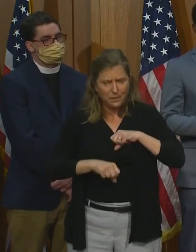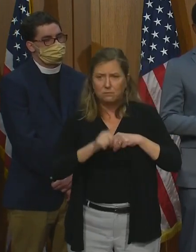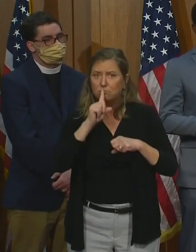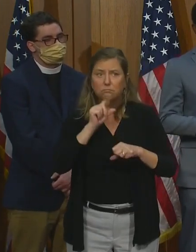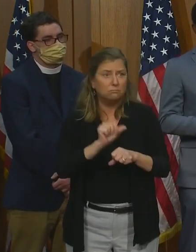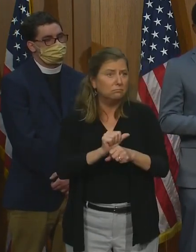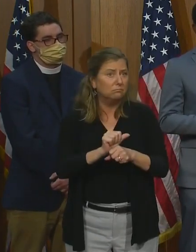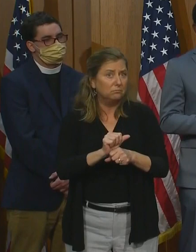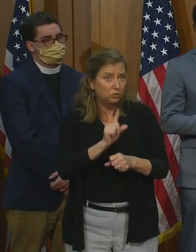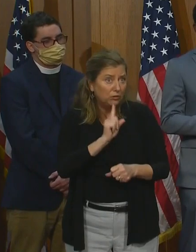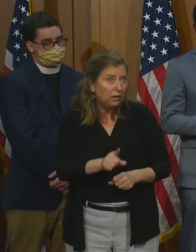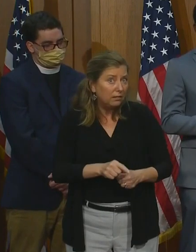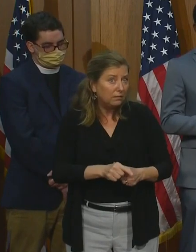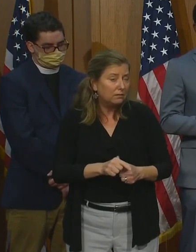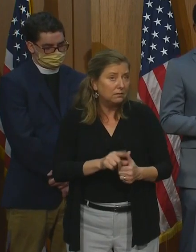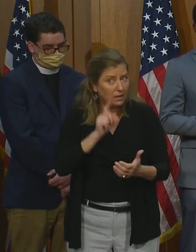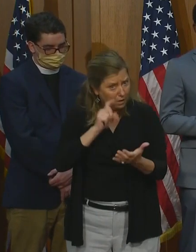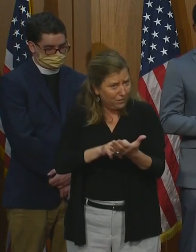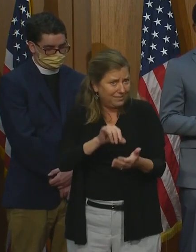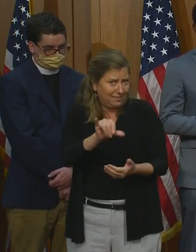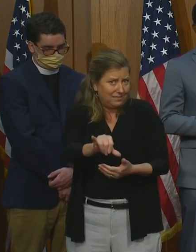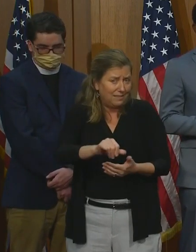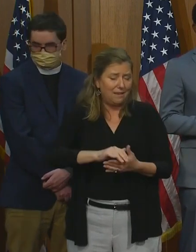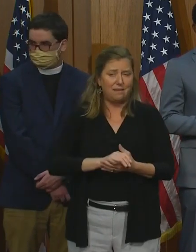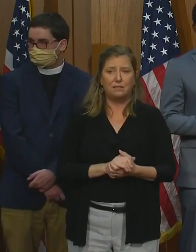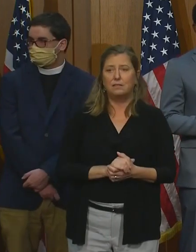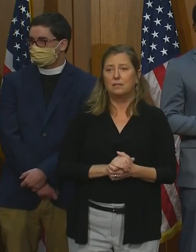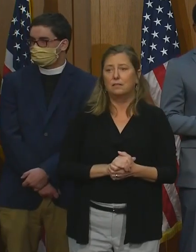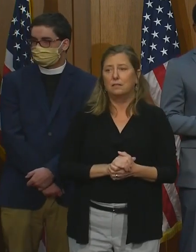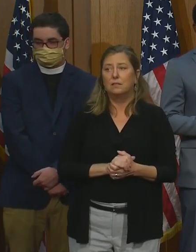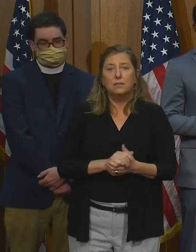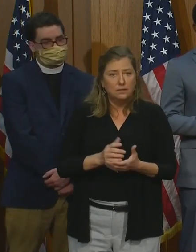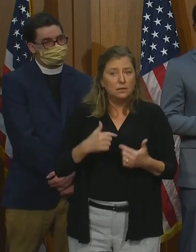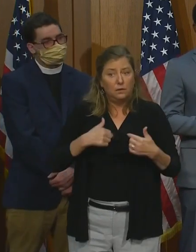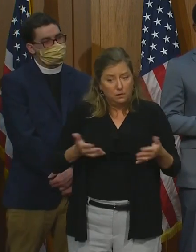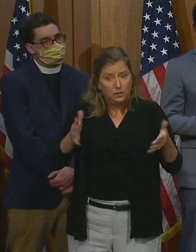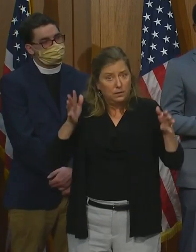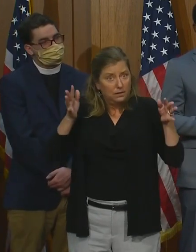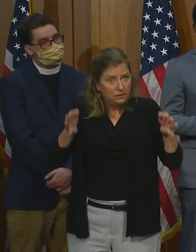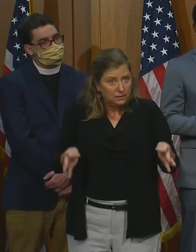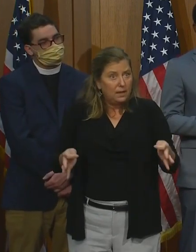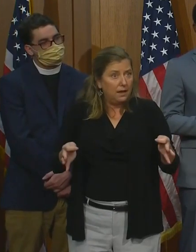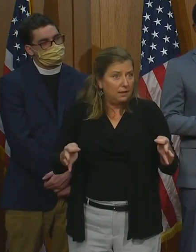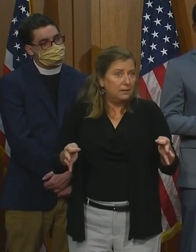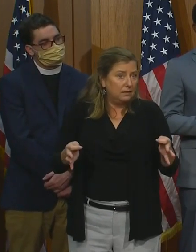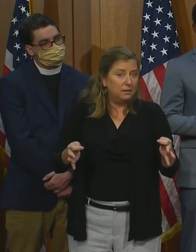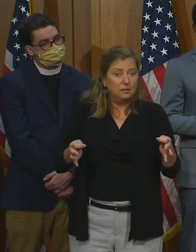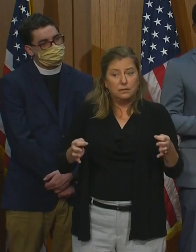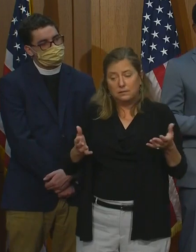VIRGINIA- SO THE PAIN IS REAL I